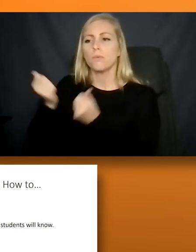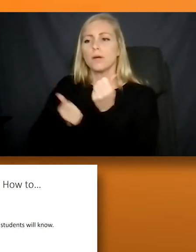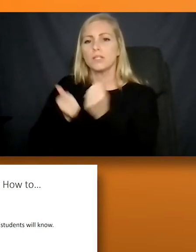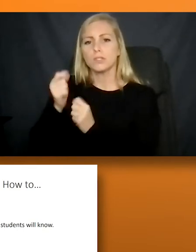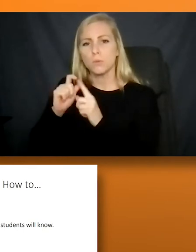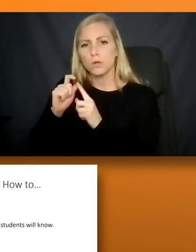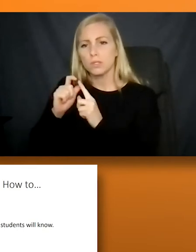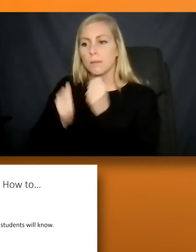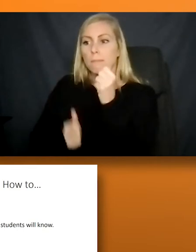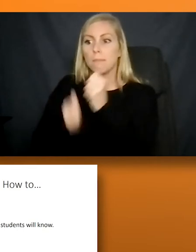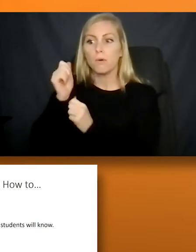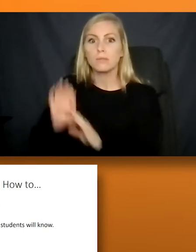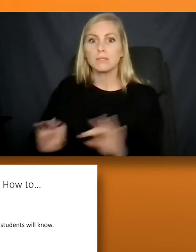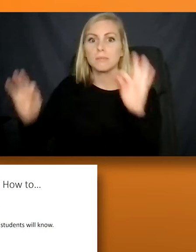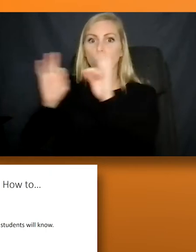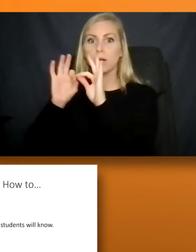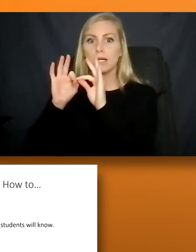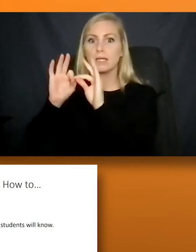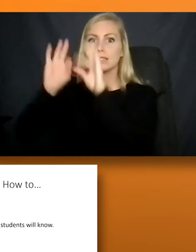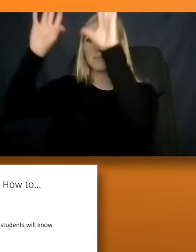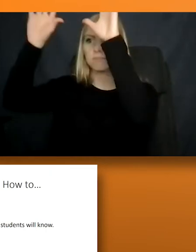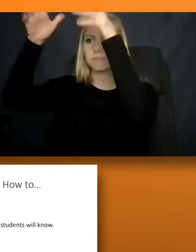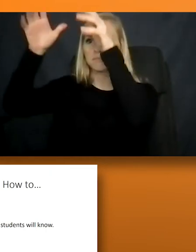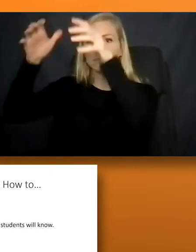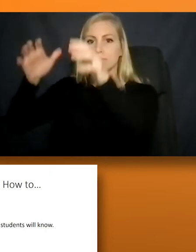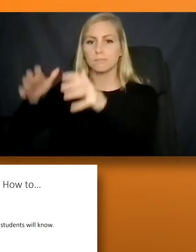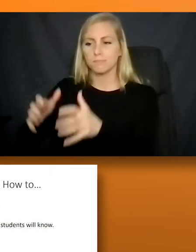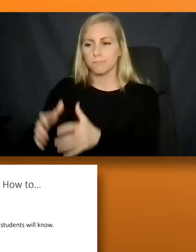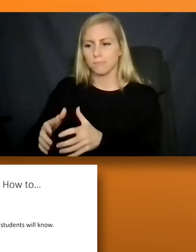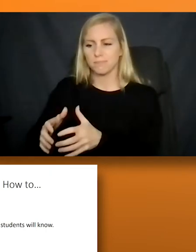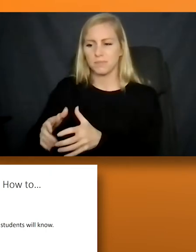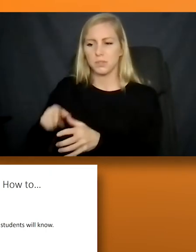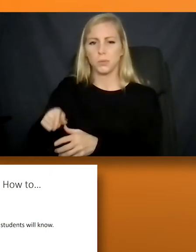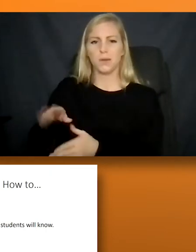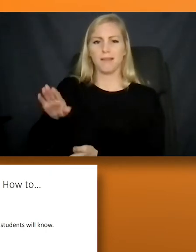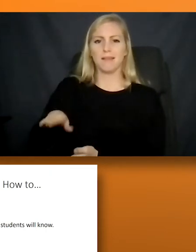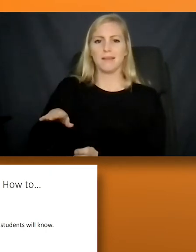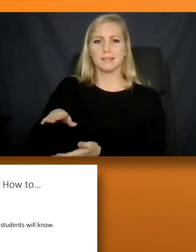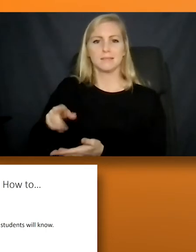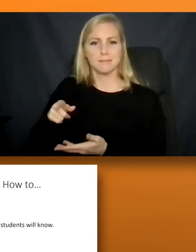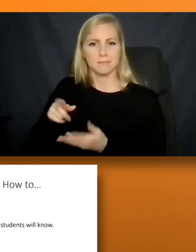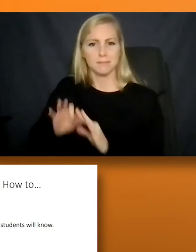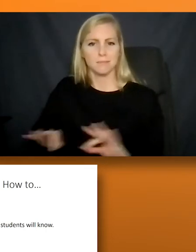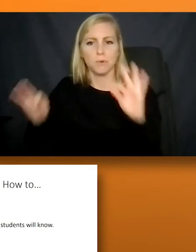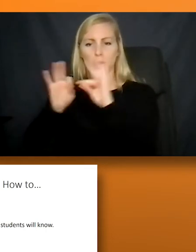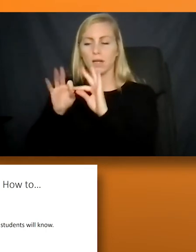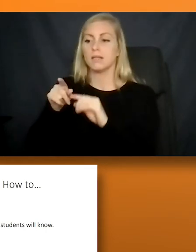for them to know down to least important. And then what do you think out of those words